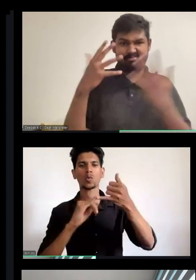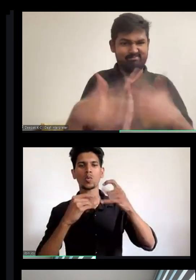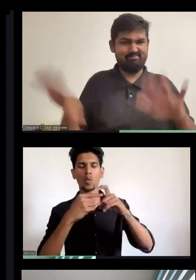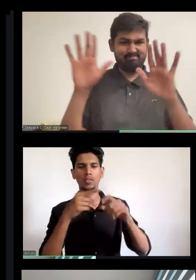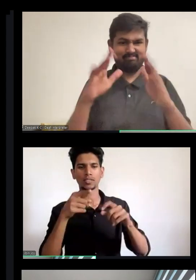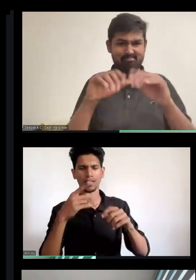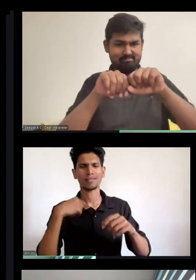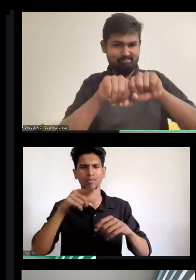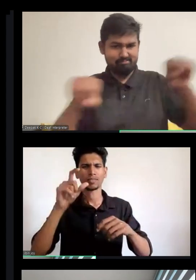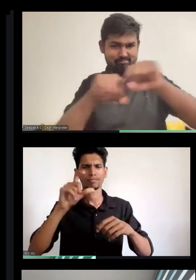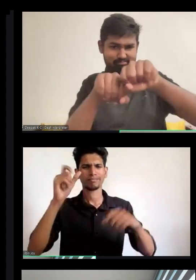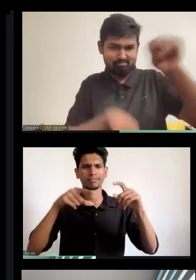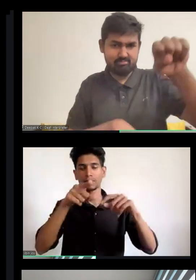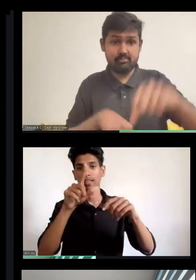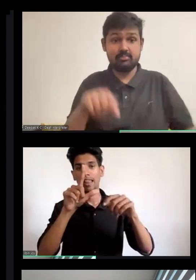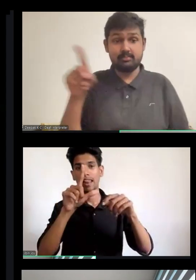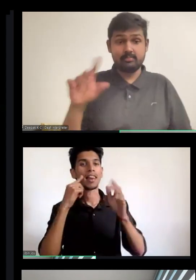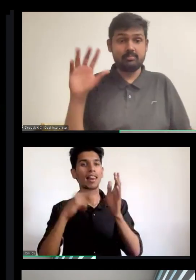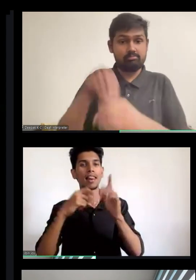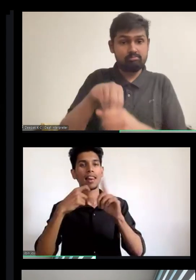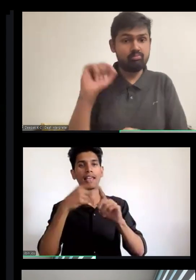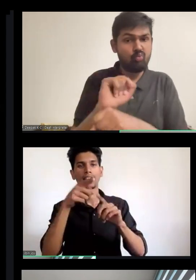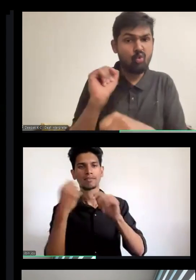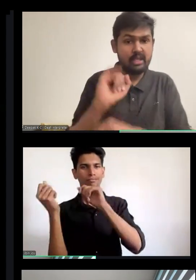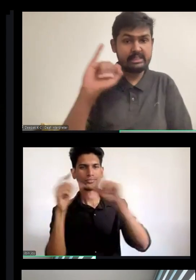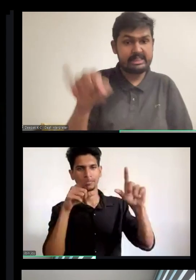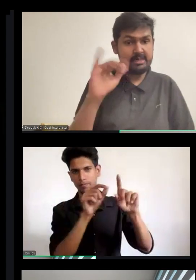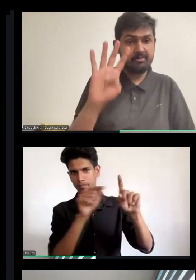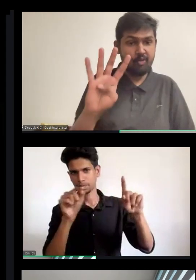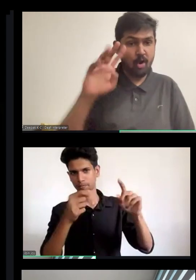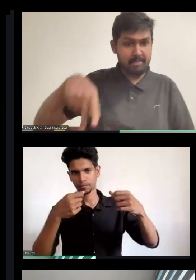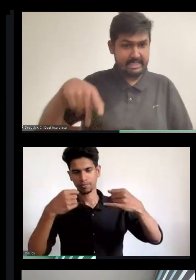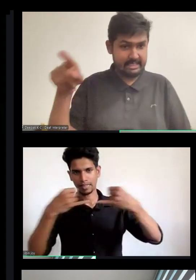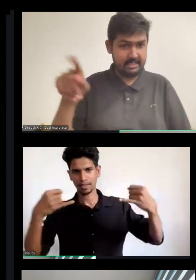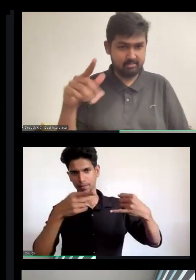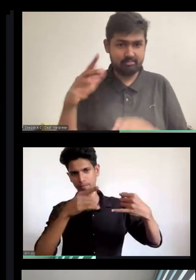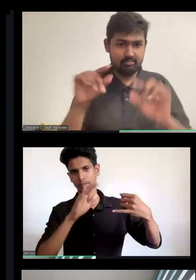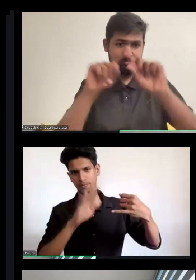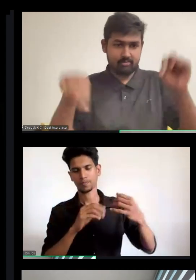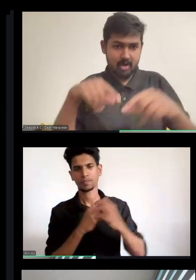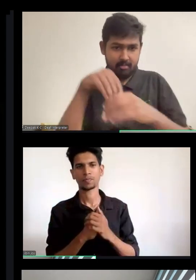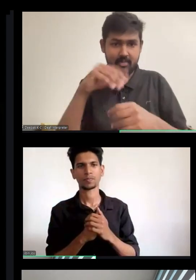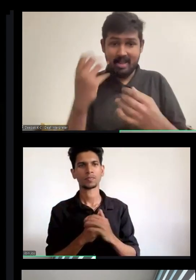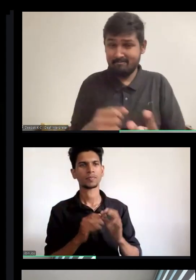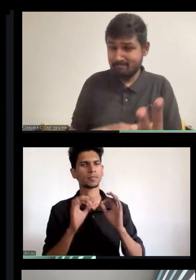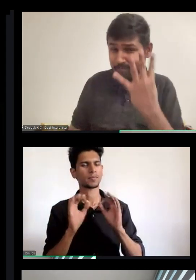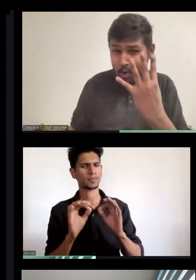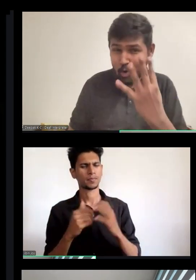Another way in which the shift up accessibility is implemented is through the champions framework.